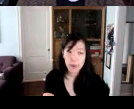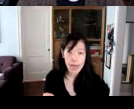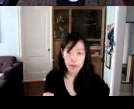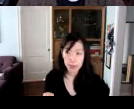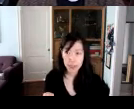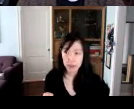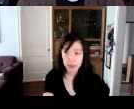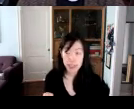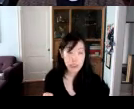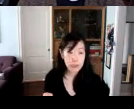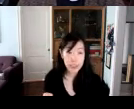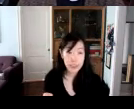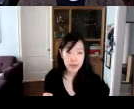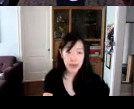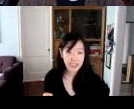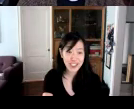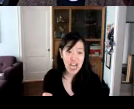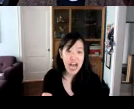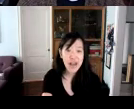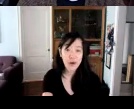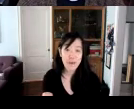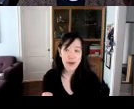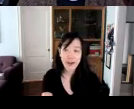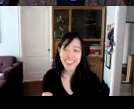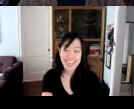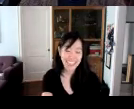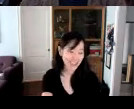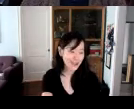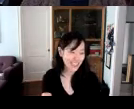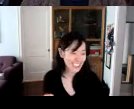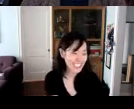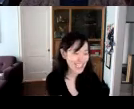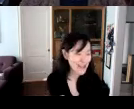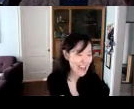than happy to do that. So please do not be shy or embarrassed to ask those questions that you have.